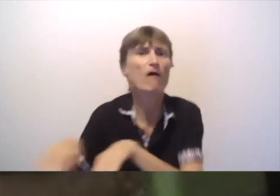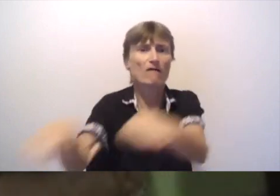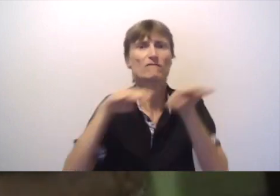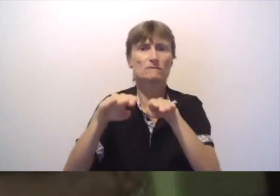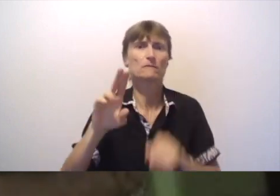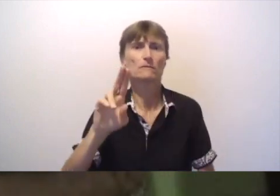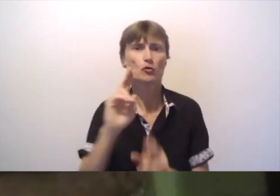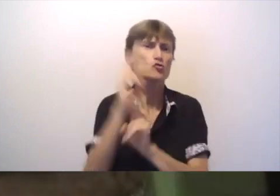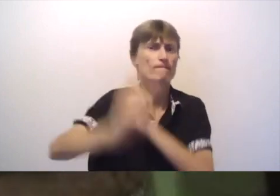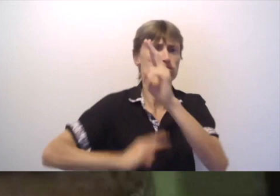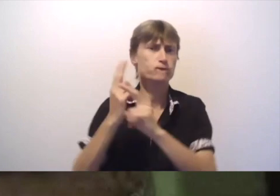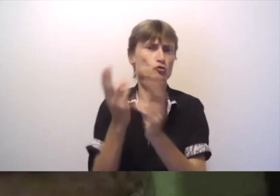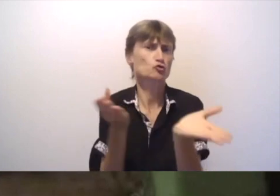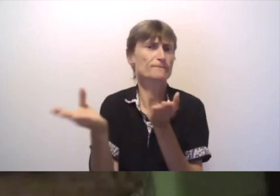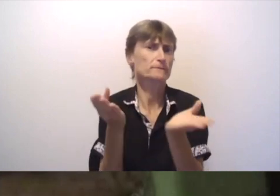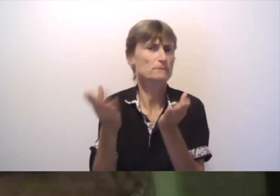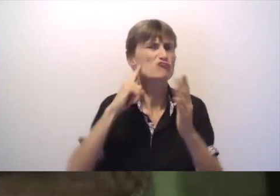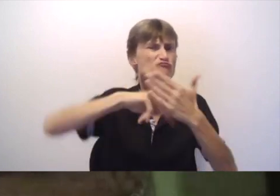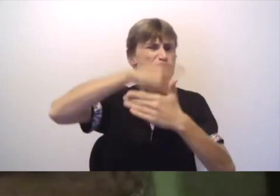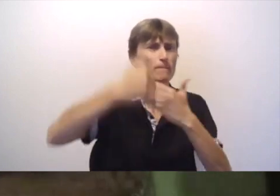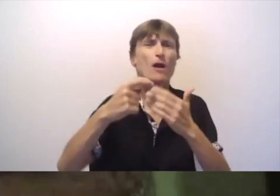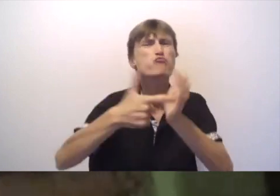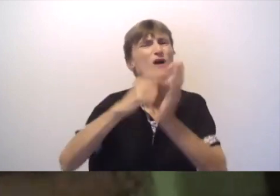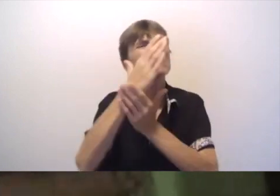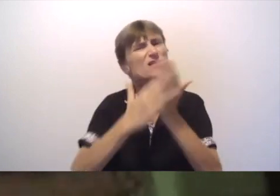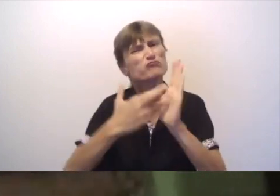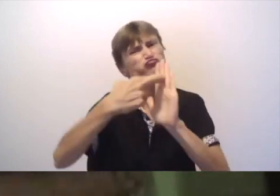really think it's important that that idea of looking at